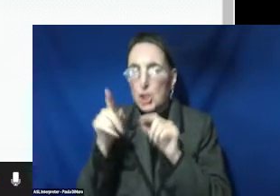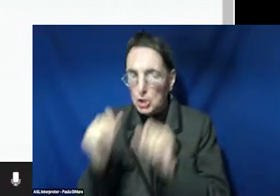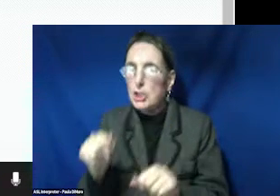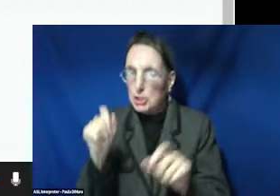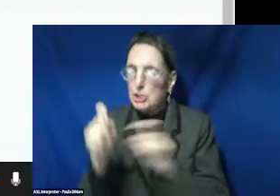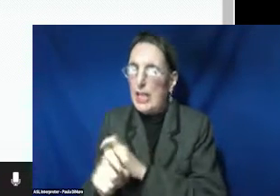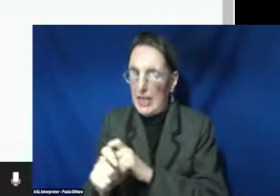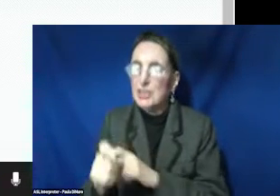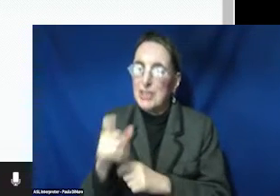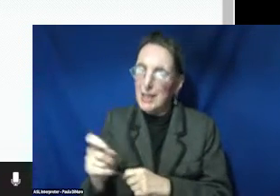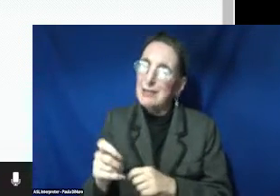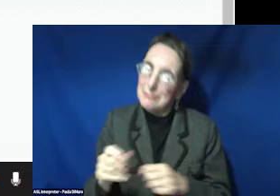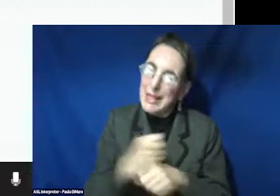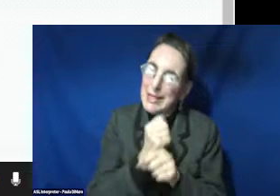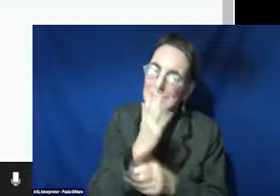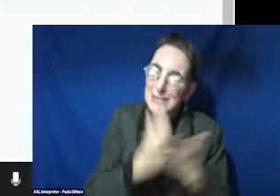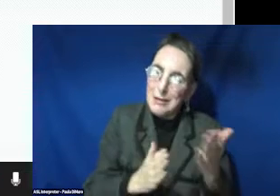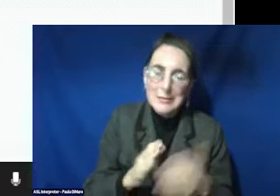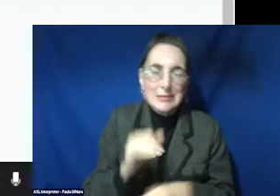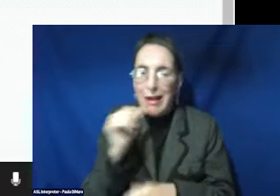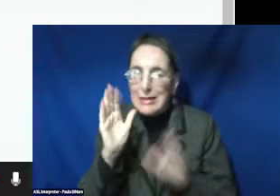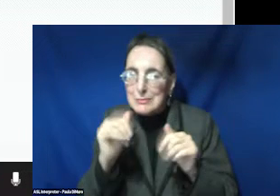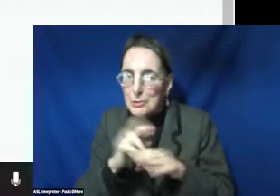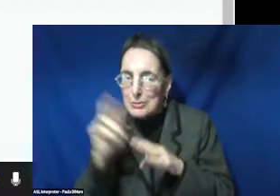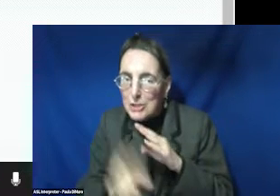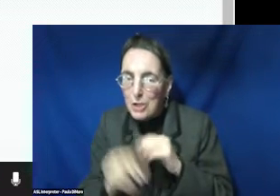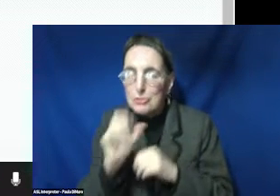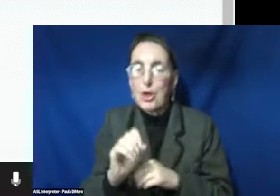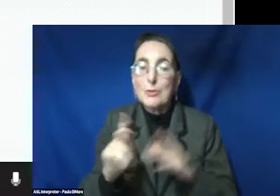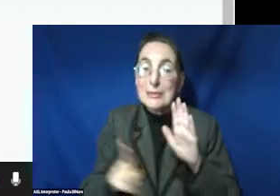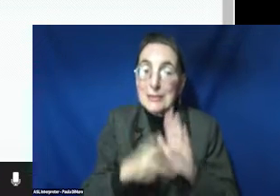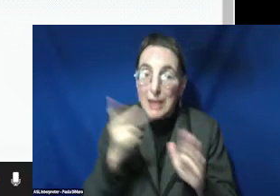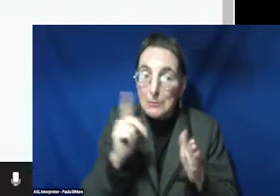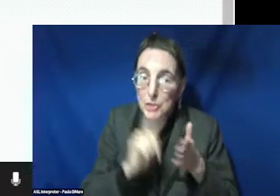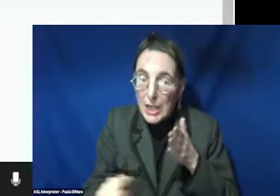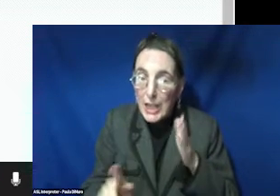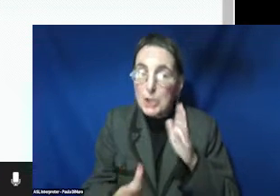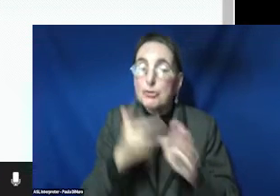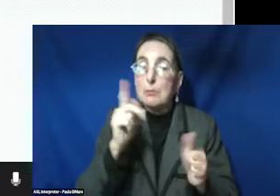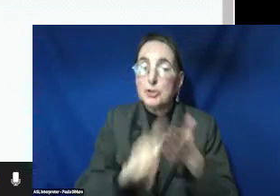So I highly recommend that you double-check and triple-check your files when you upload this. But use SciENcv if at all possible.